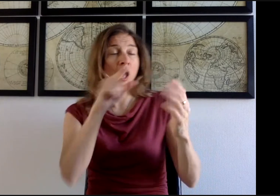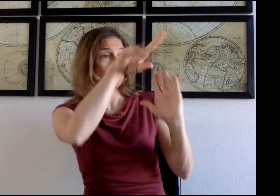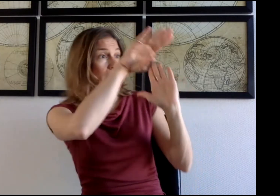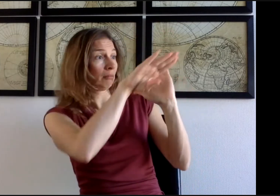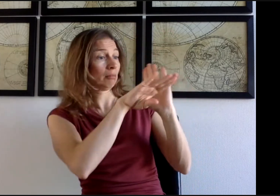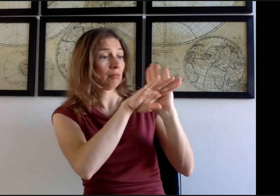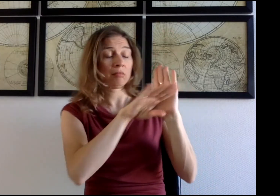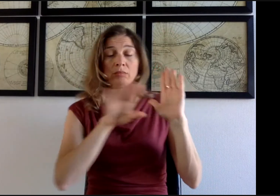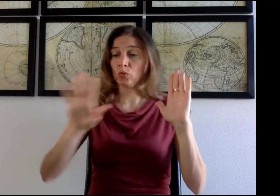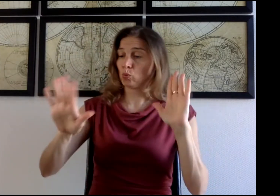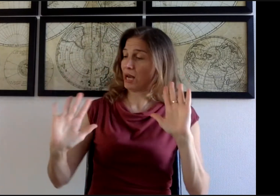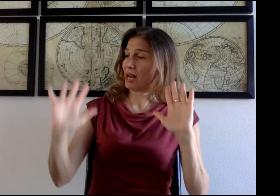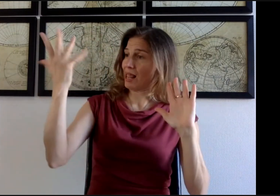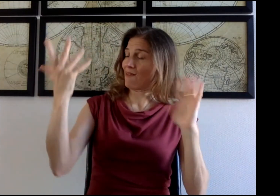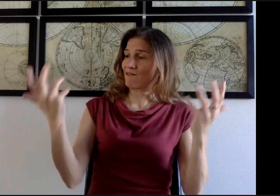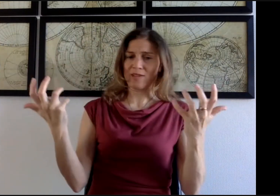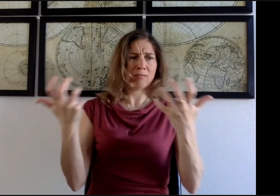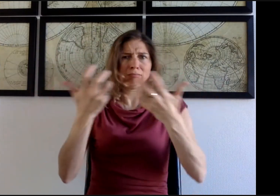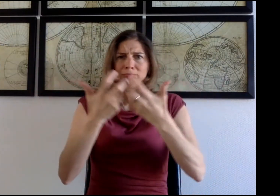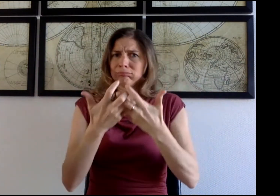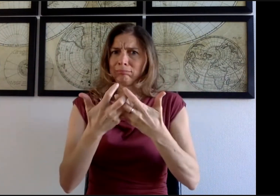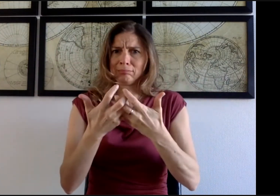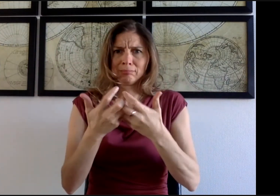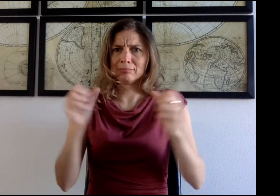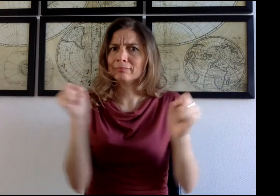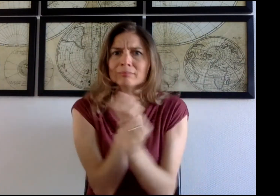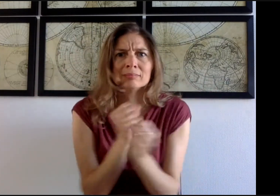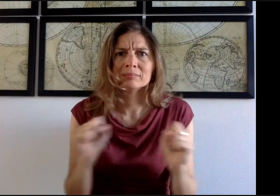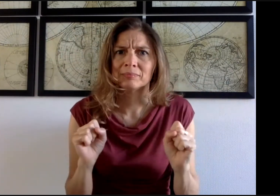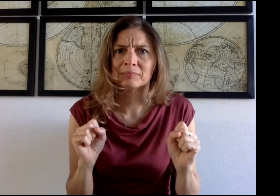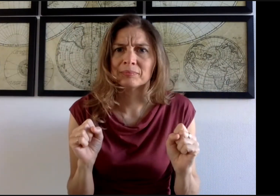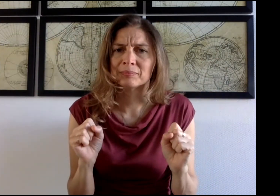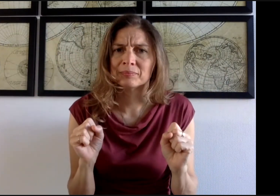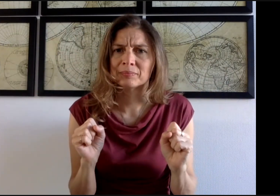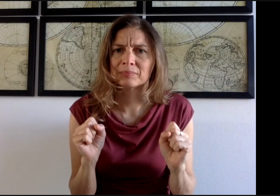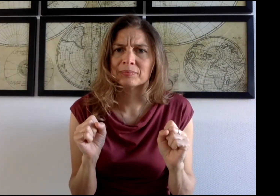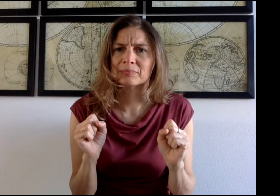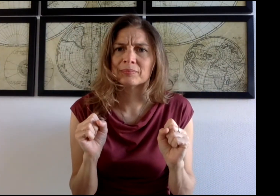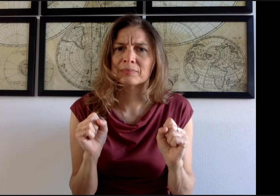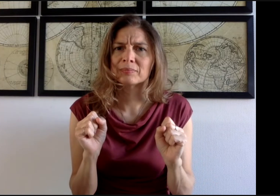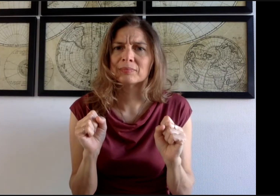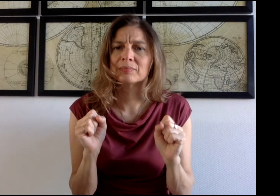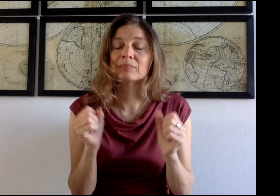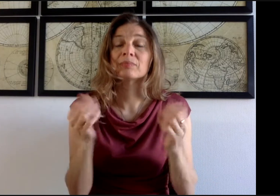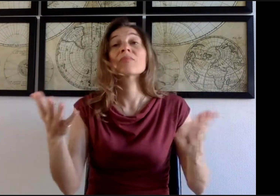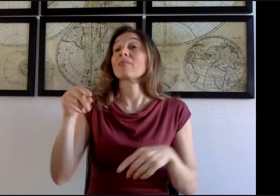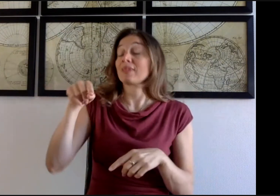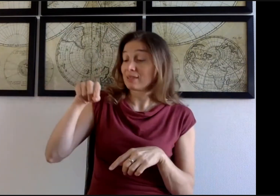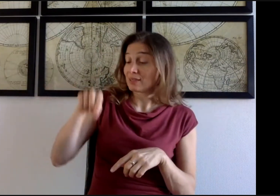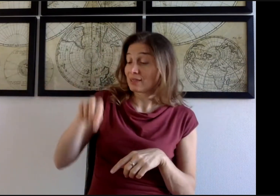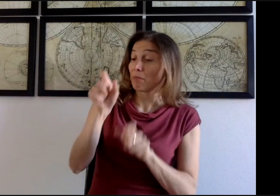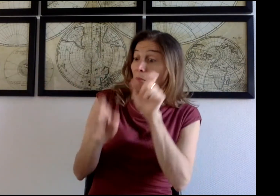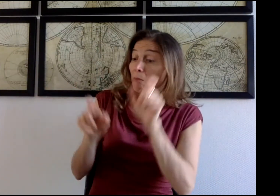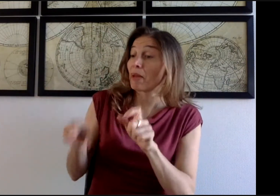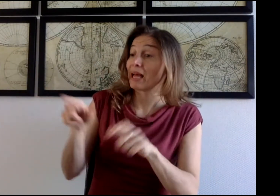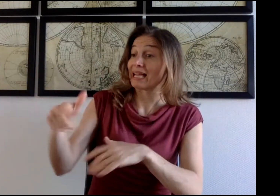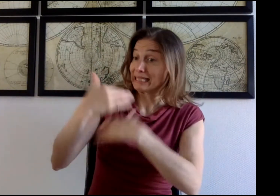They need to access the public highway to avoid personal collapse